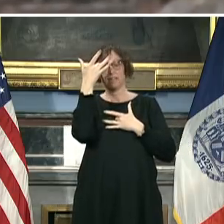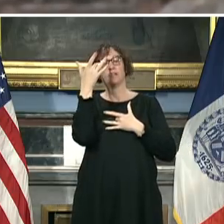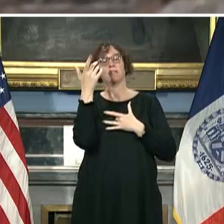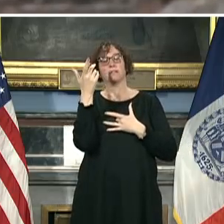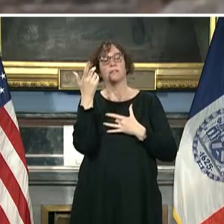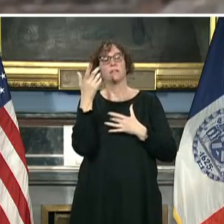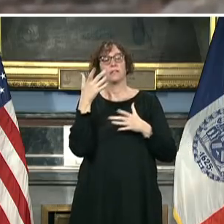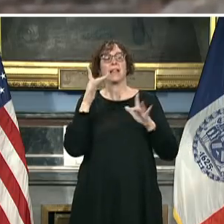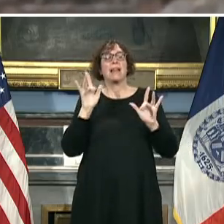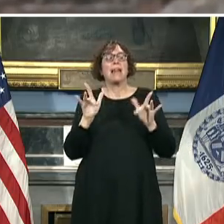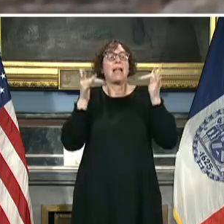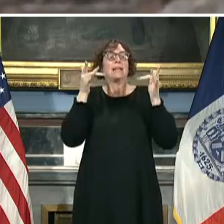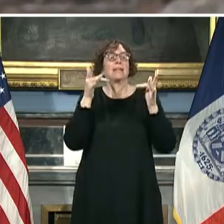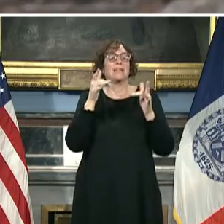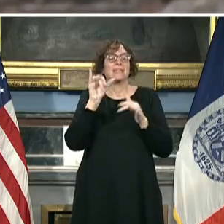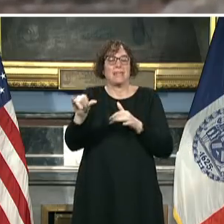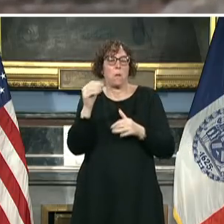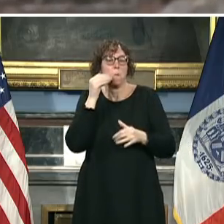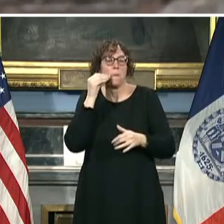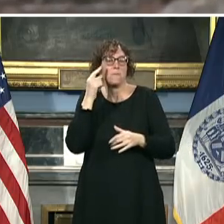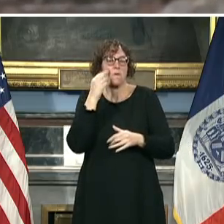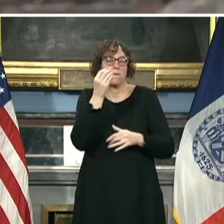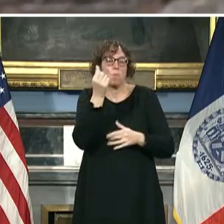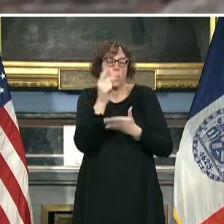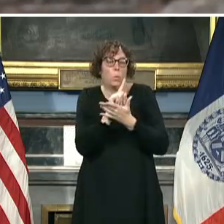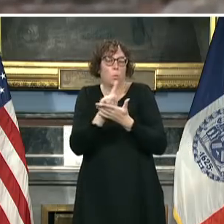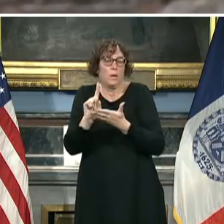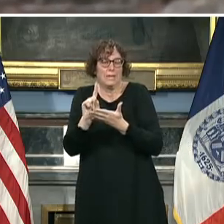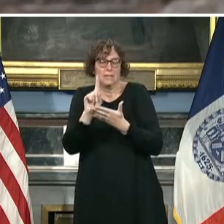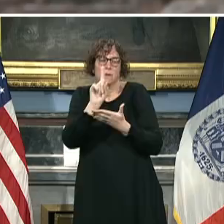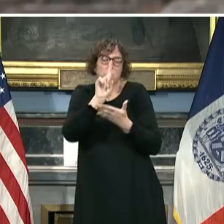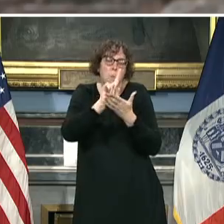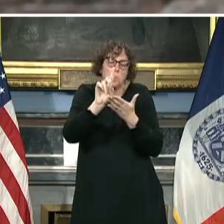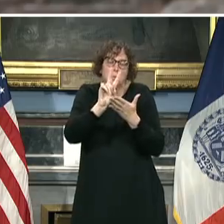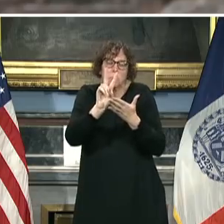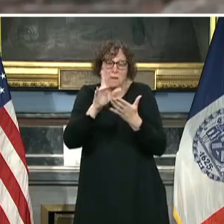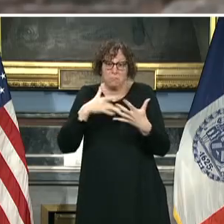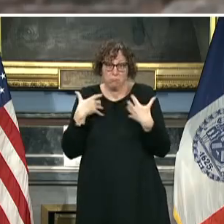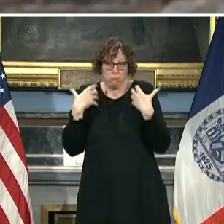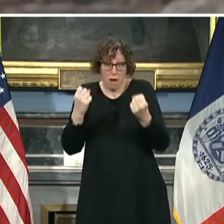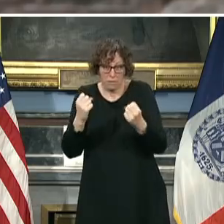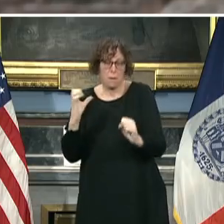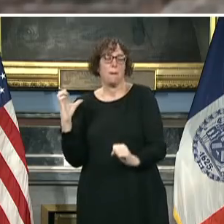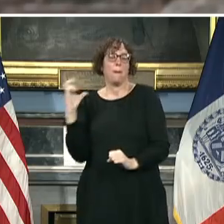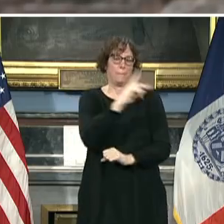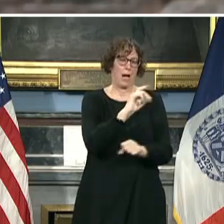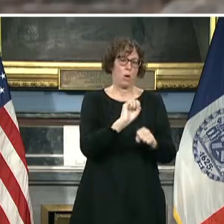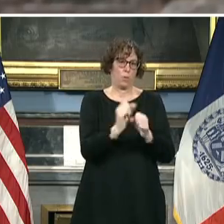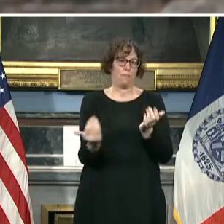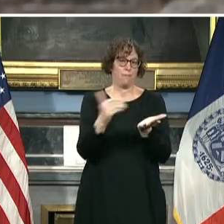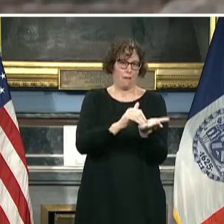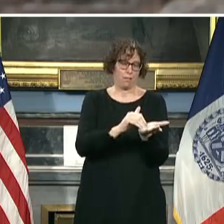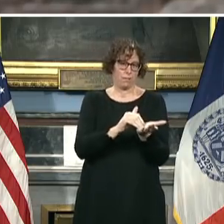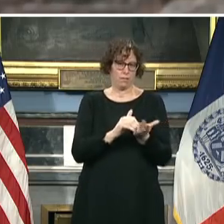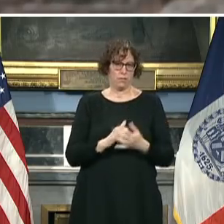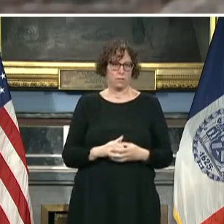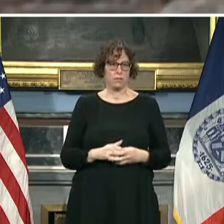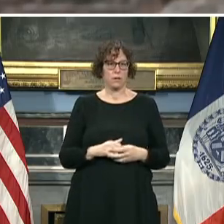THEY'VE BEEN EXPOSED TO THE VIURS, THEY'RE COMING BACK RAPIDLY. THEY'RE COMING BACK AFTER SOMEWHERE BETWEEN A WEEK AND TWO